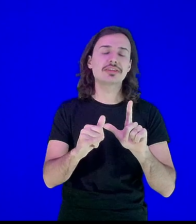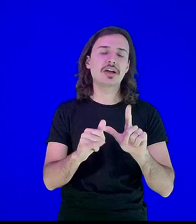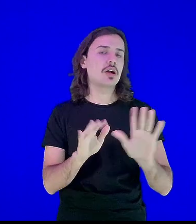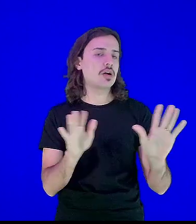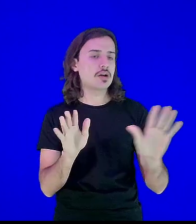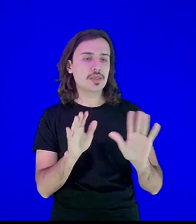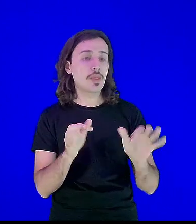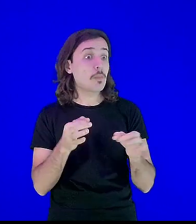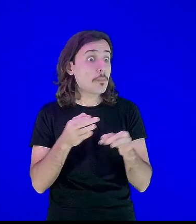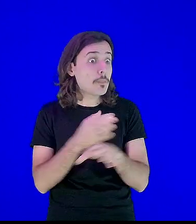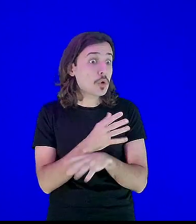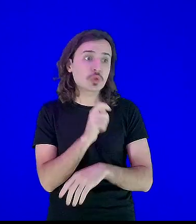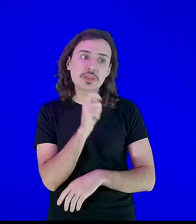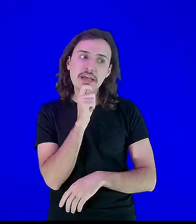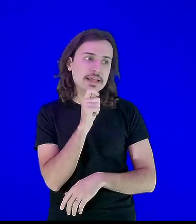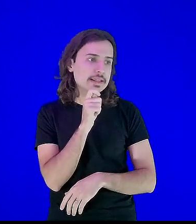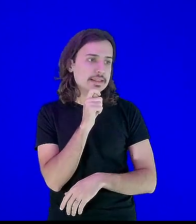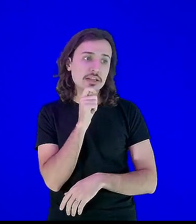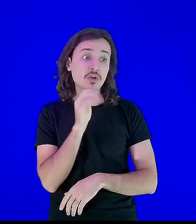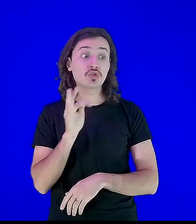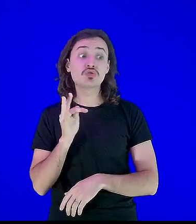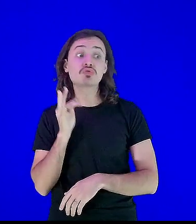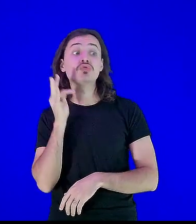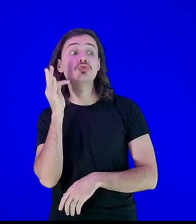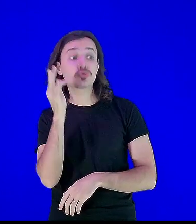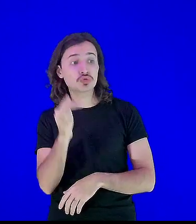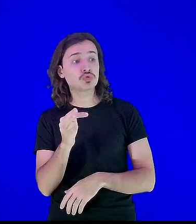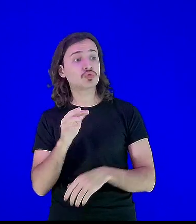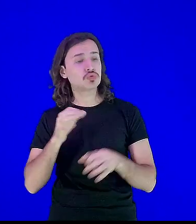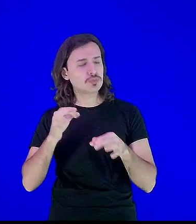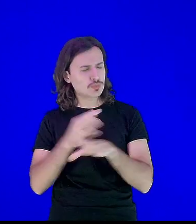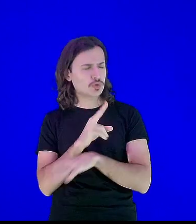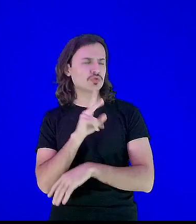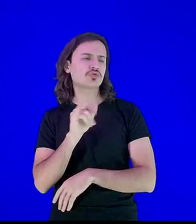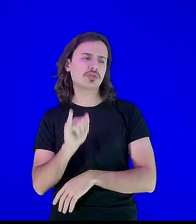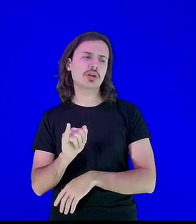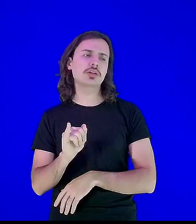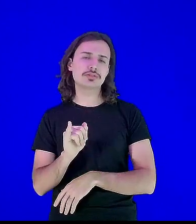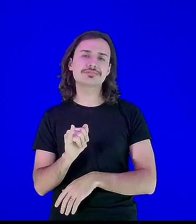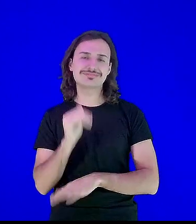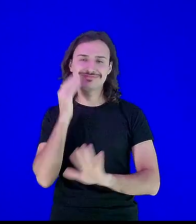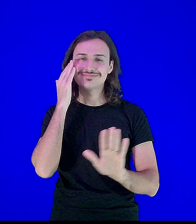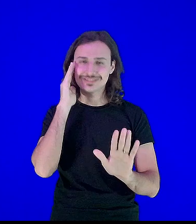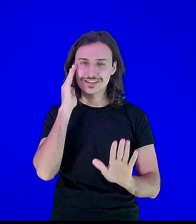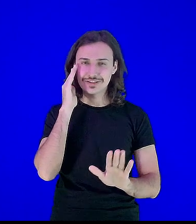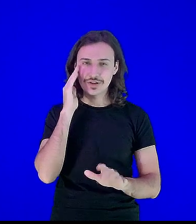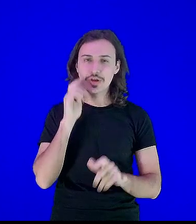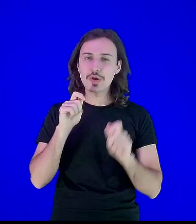so that you will be up to date about-- with how LetraSinal is progressing